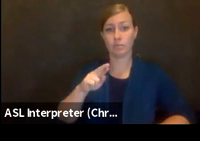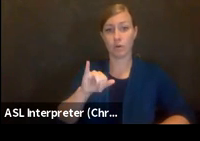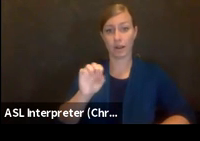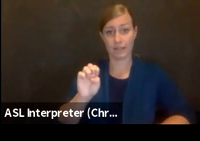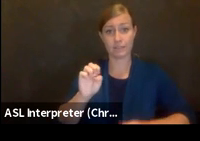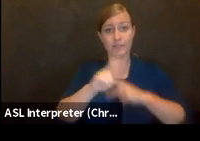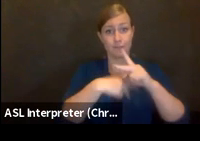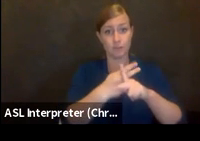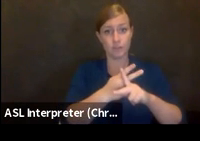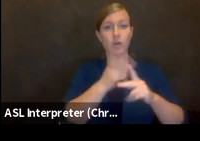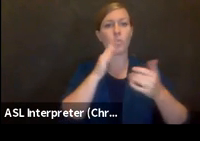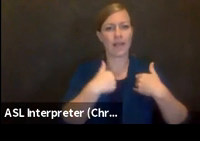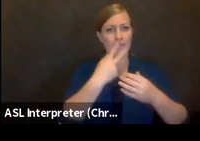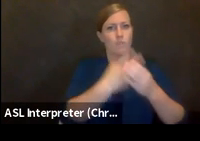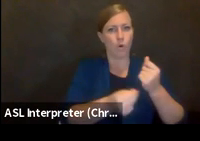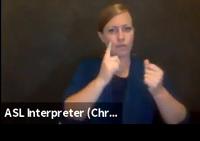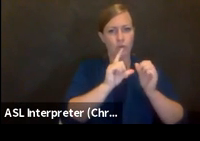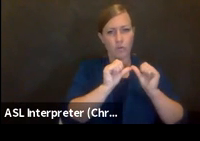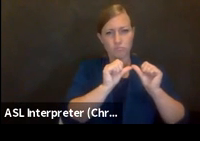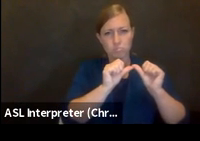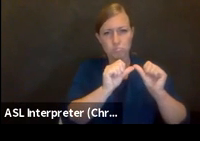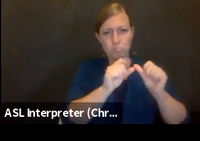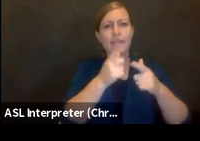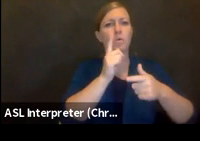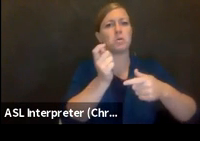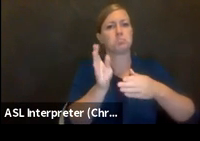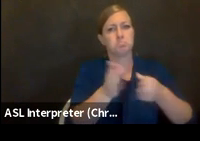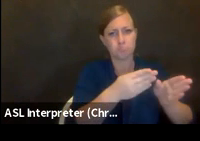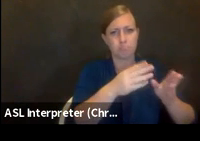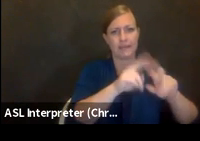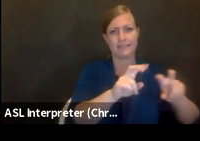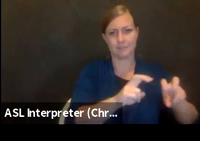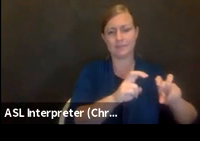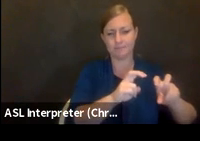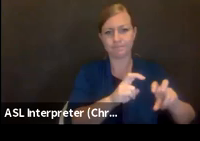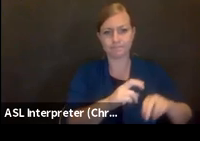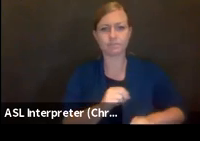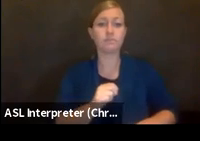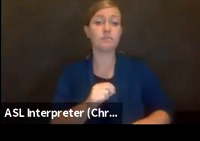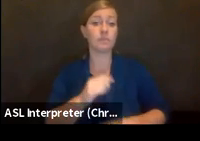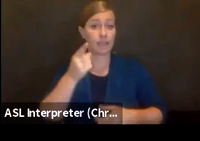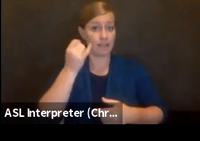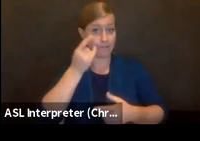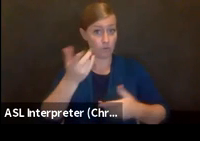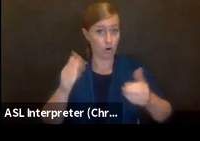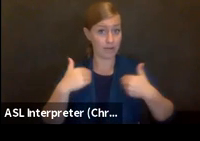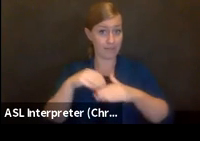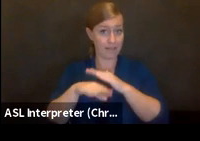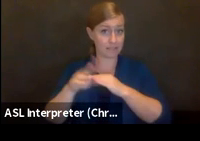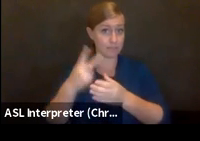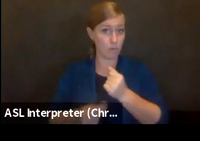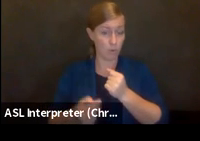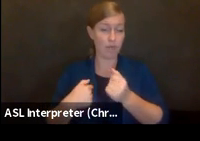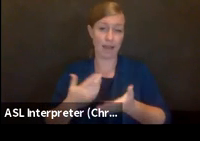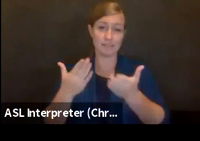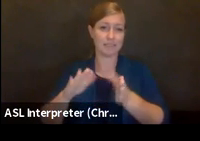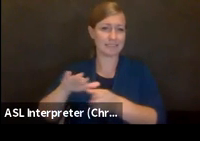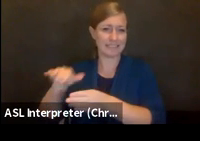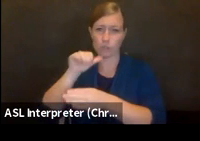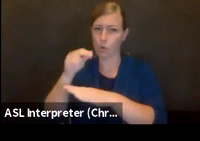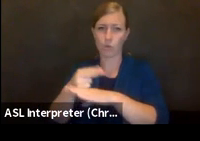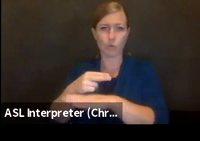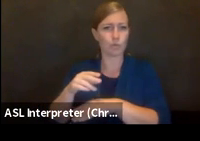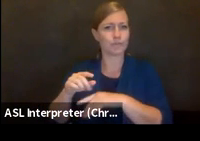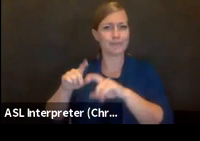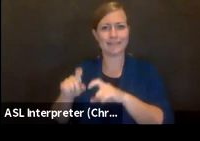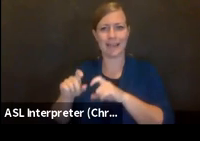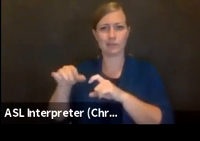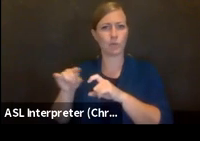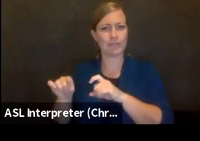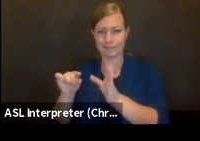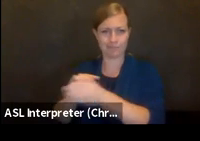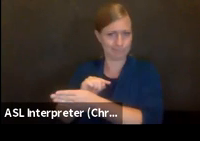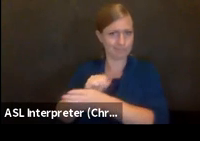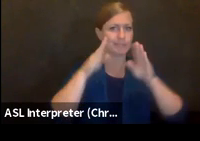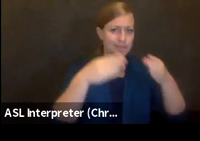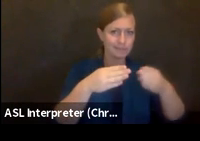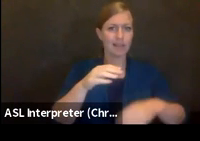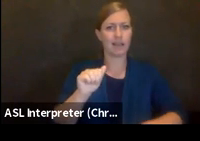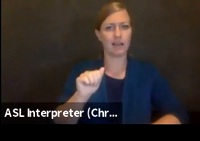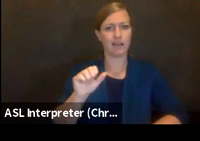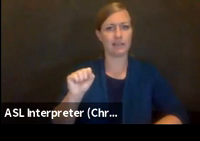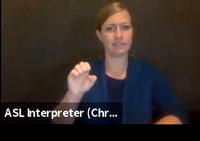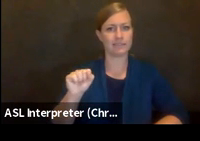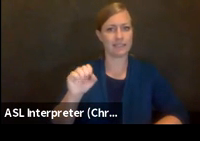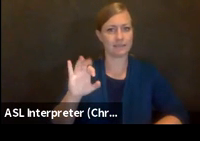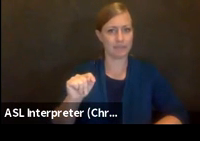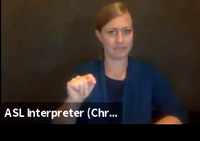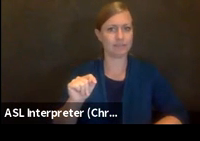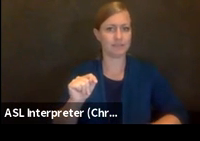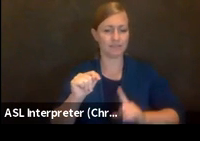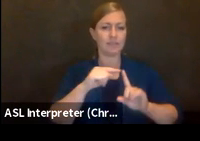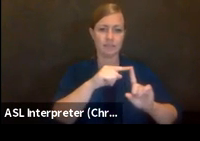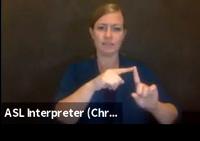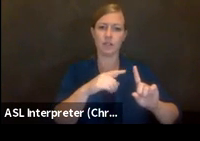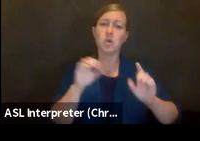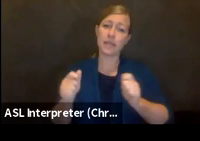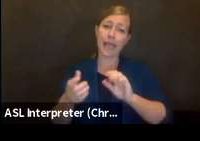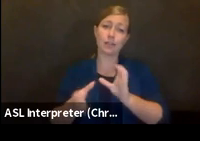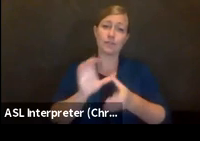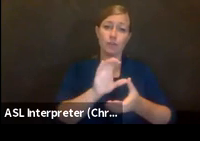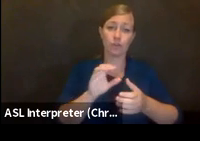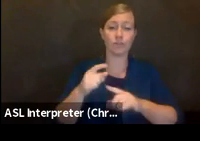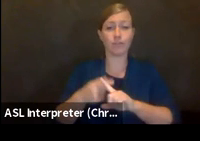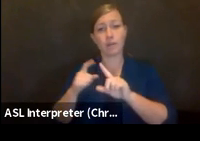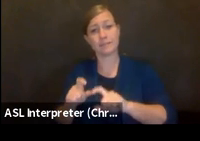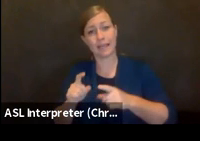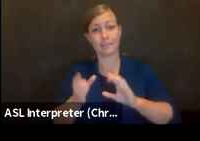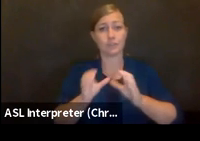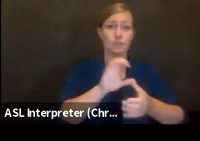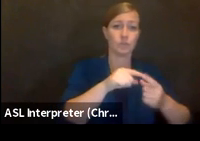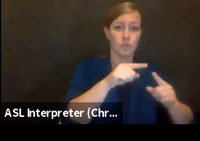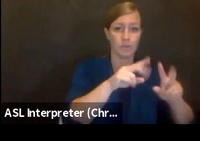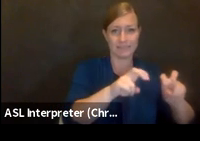ESD 189 - Amy Colburn: And then it will go to just assessments, eventually. So if you are, if you already have access to both. I would suggest only using the assessment, just to avoid there is a way to convert testing quizzes over to assessment. There's some school G articles on that already, but